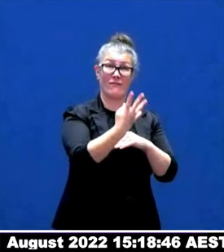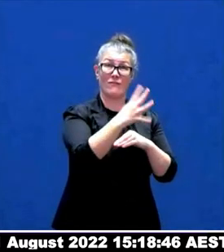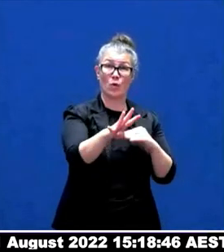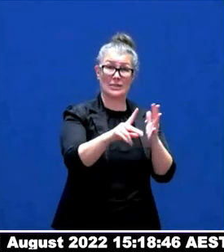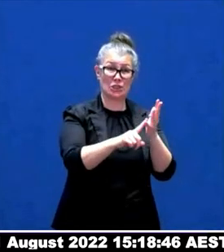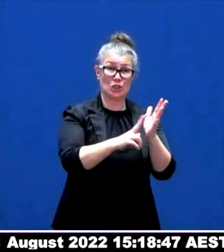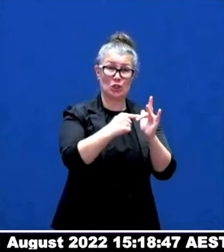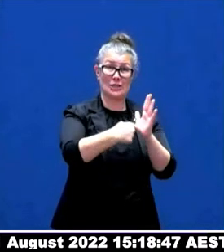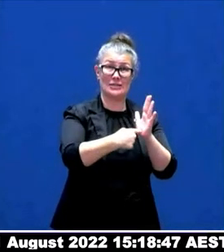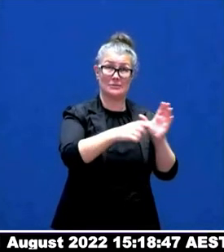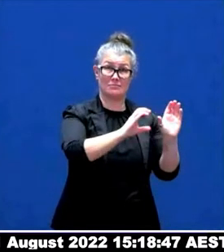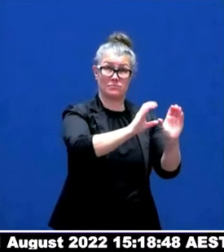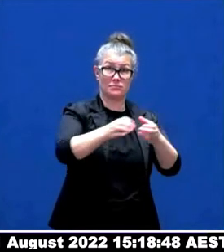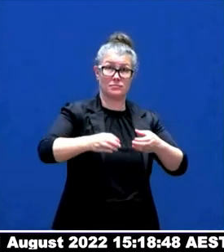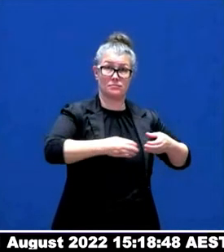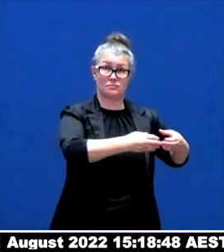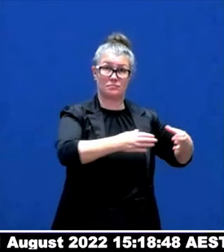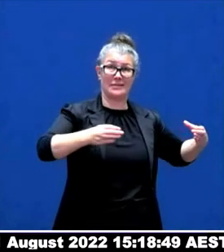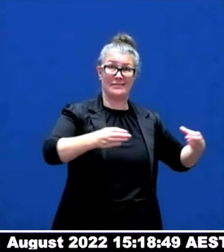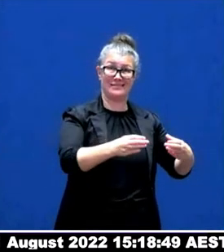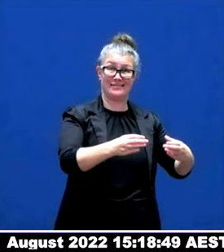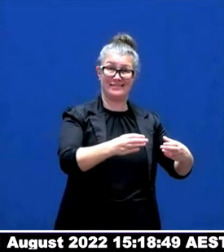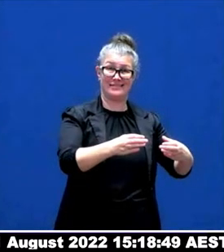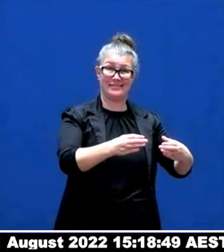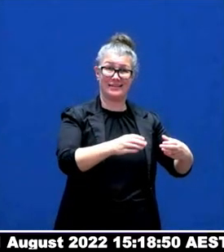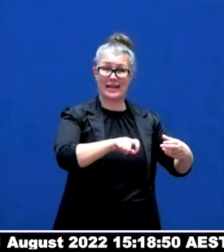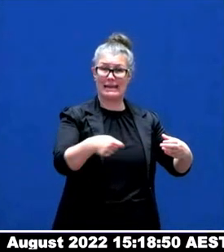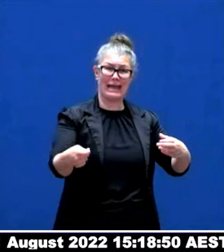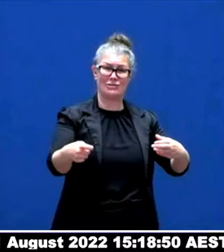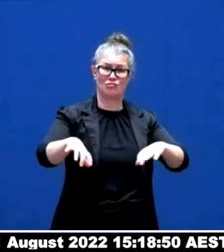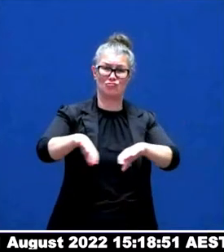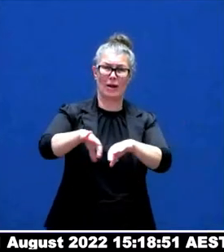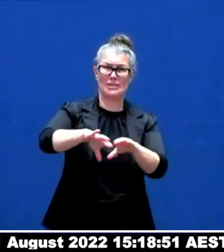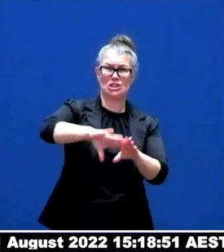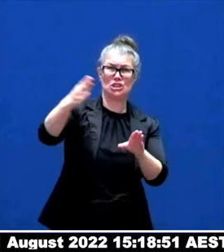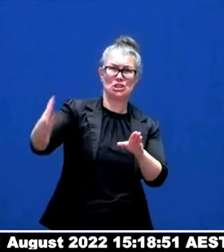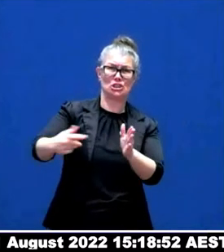clustered together on a site that's very close to a garbage dump, and there are some